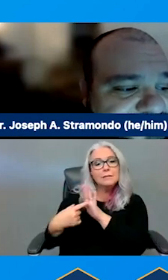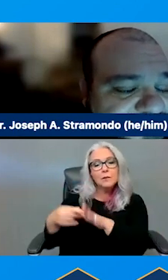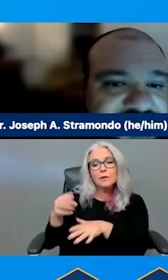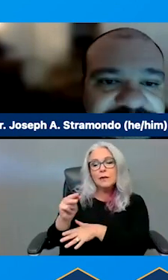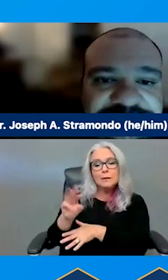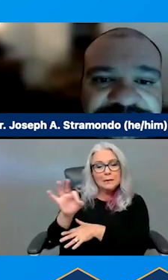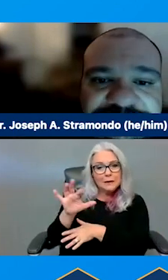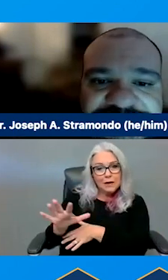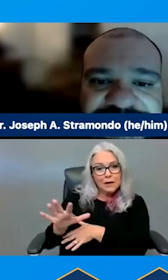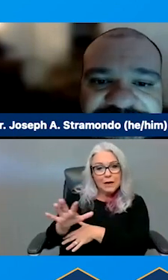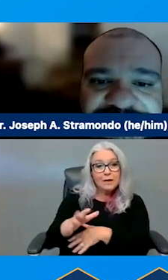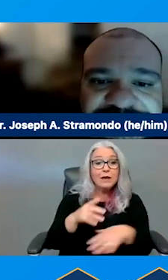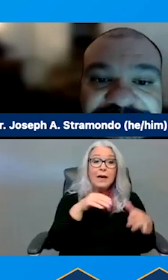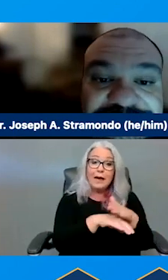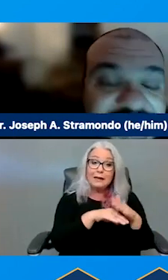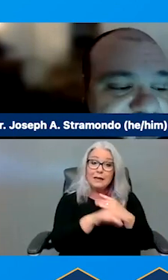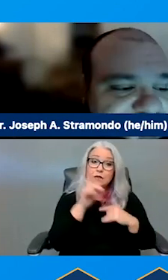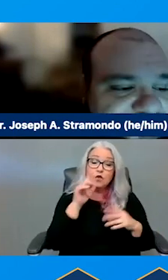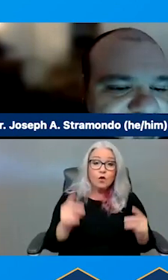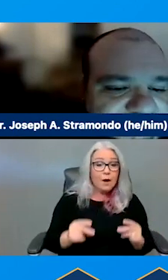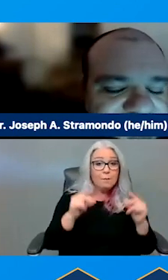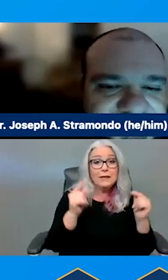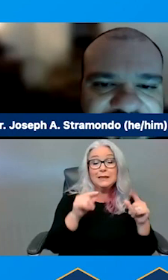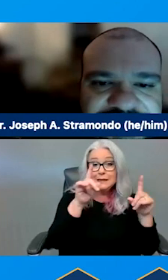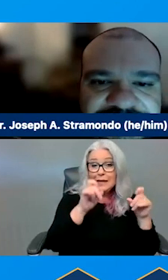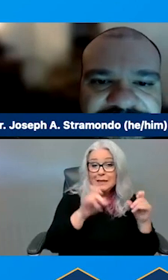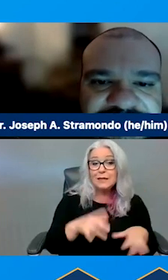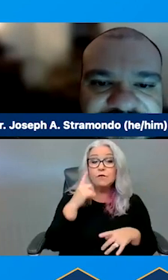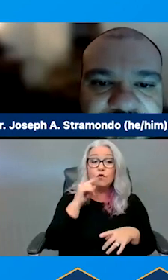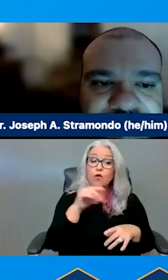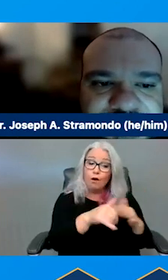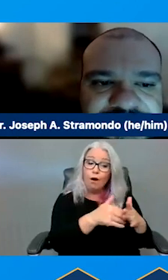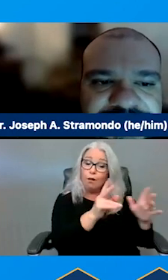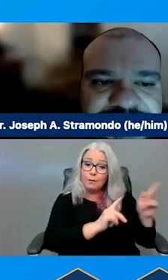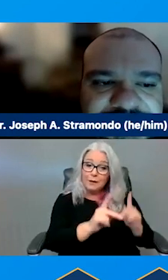access to rapid testing for residents and staff. Okay. And